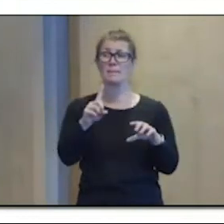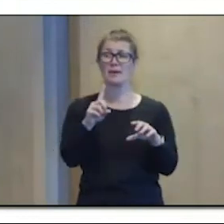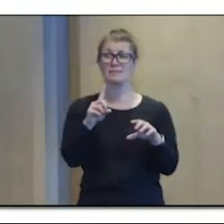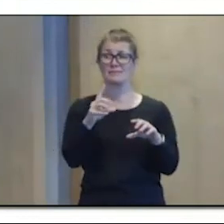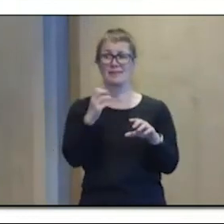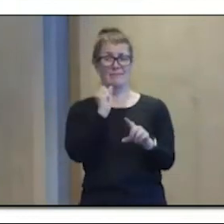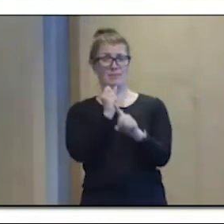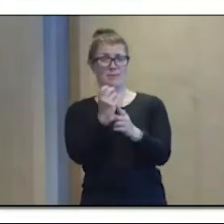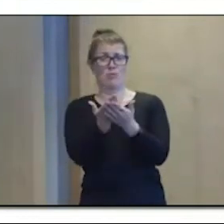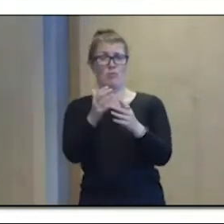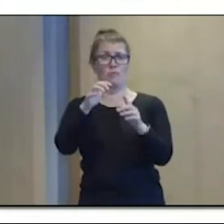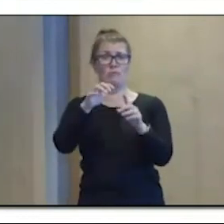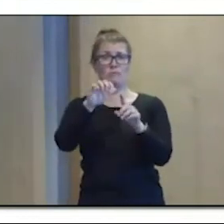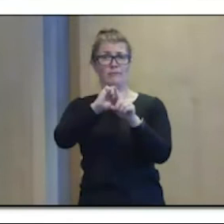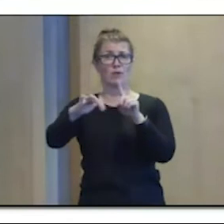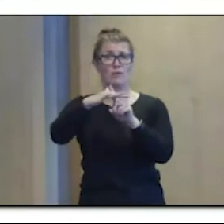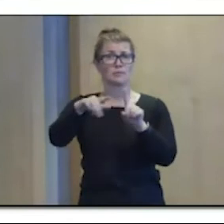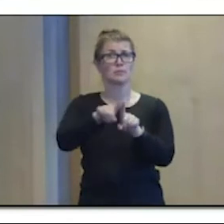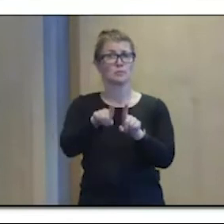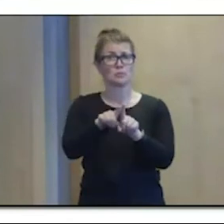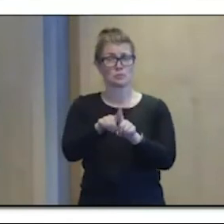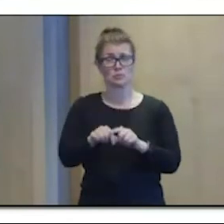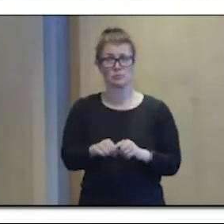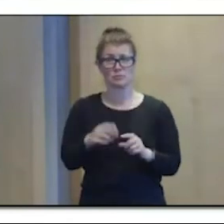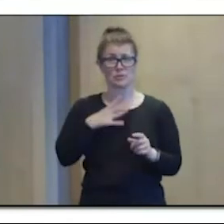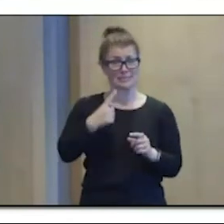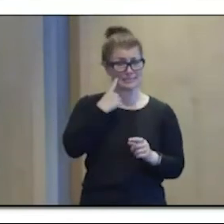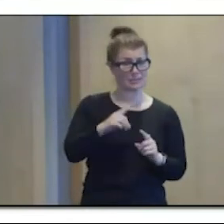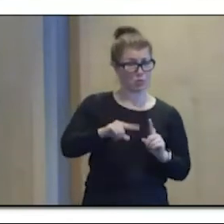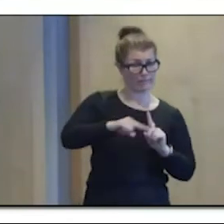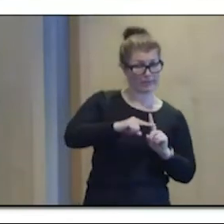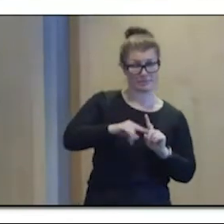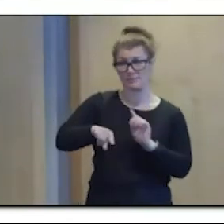issues so you have to explore the advantages and disadvantages. We've heard about waste